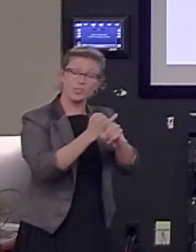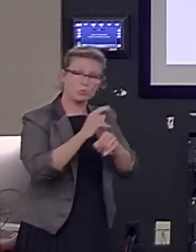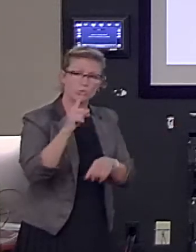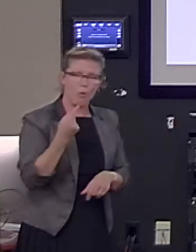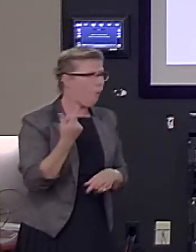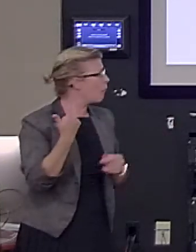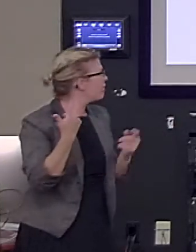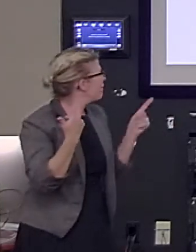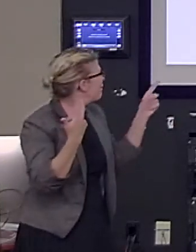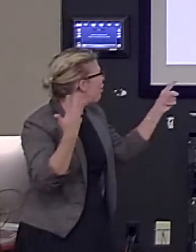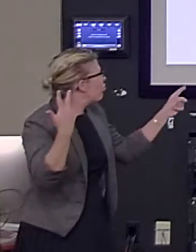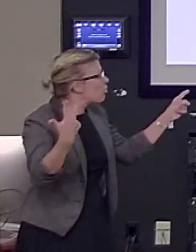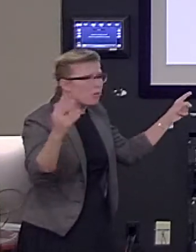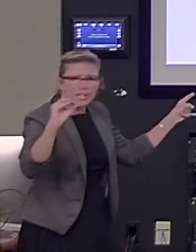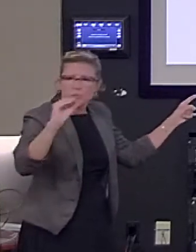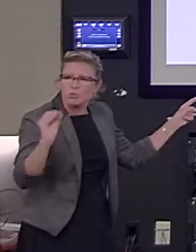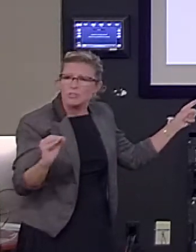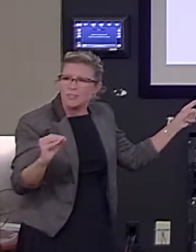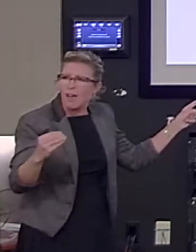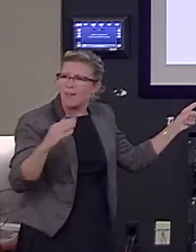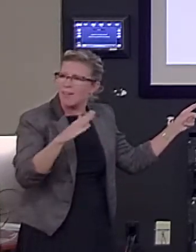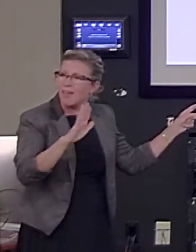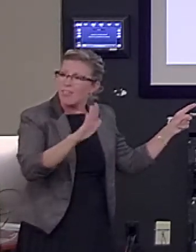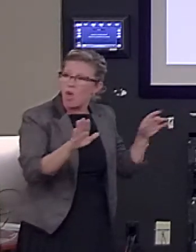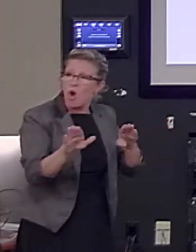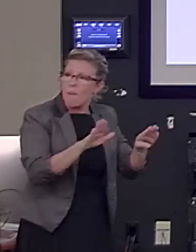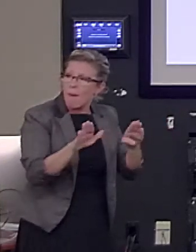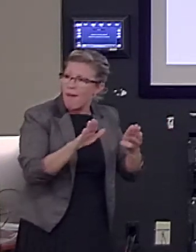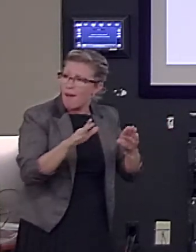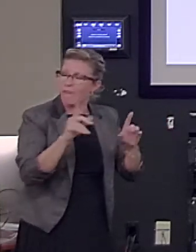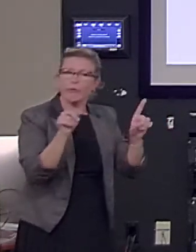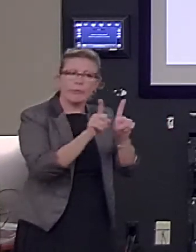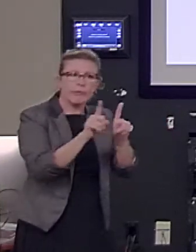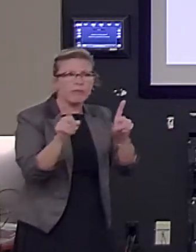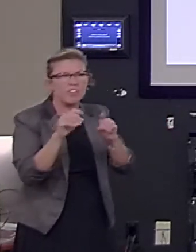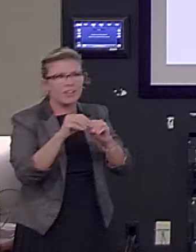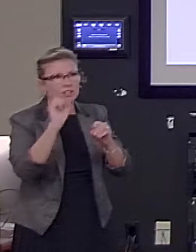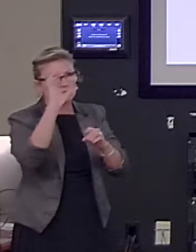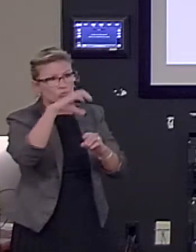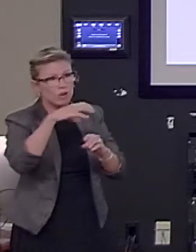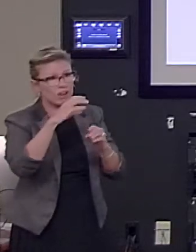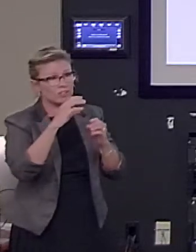any discernible recognizable patterns of behavior in this strange situation.